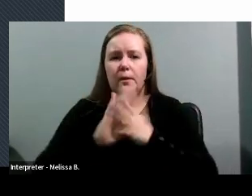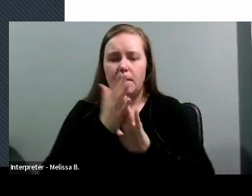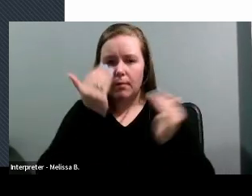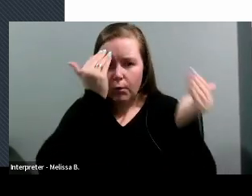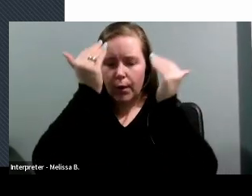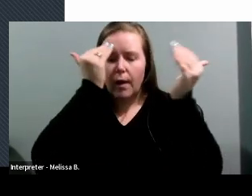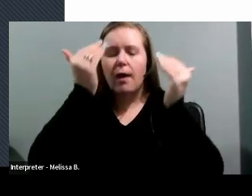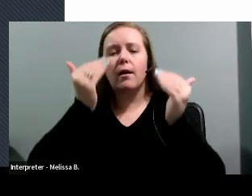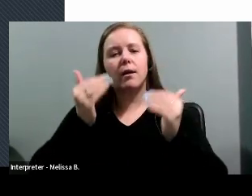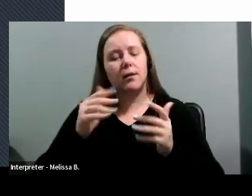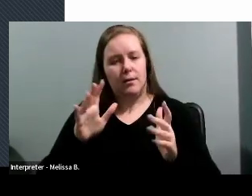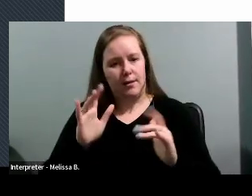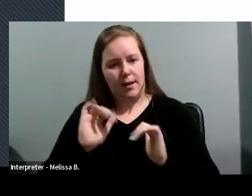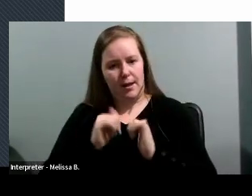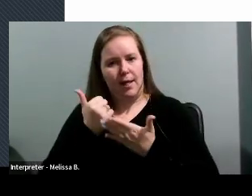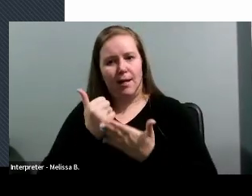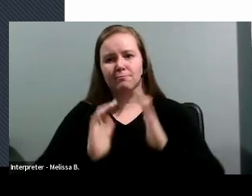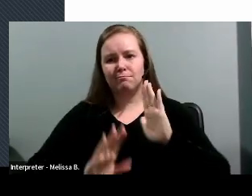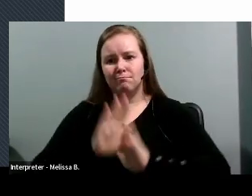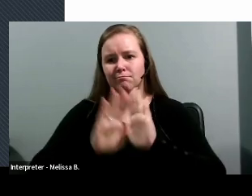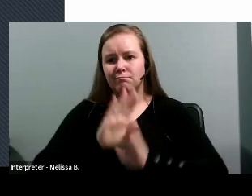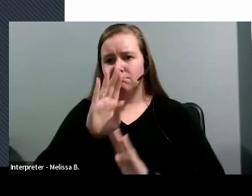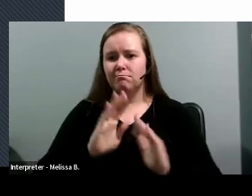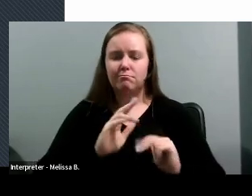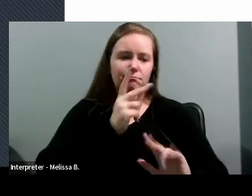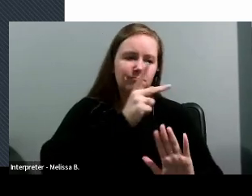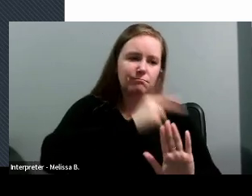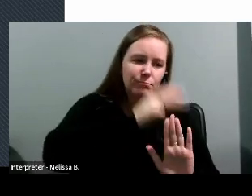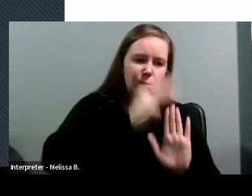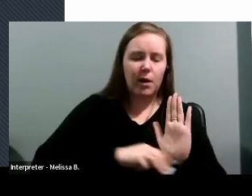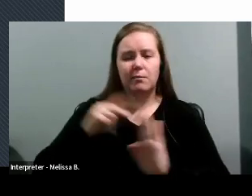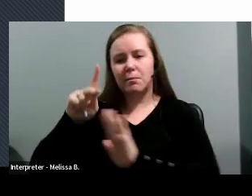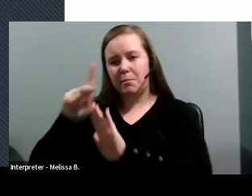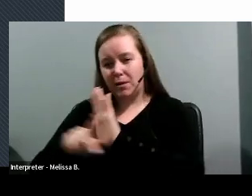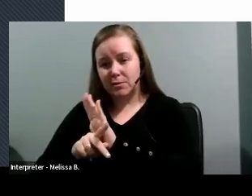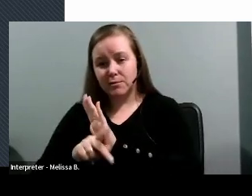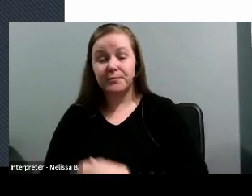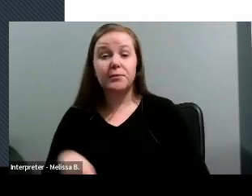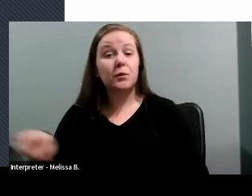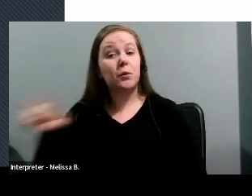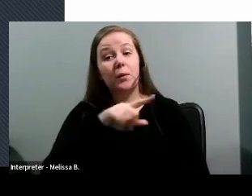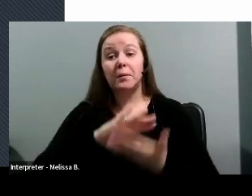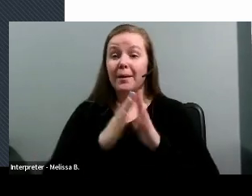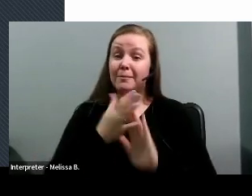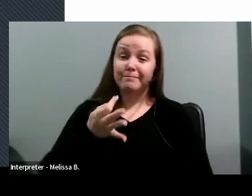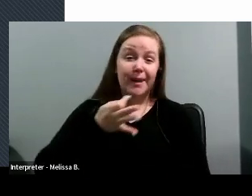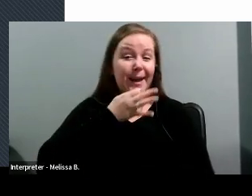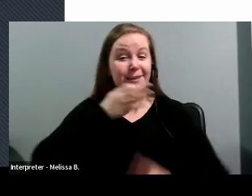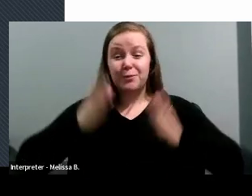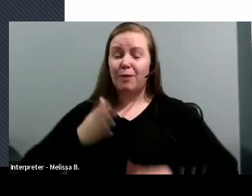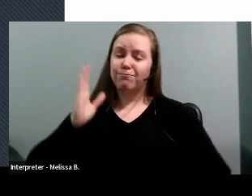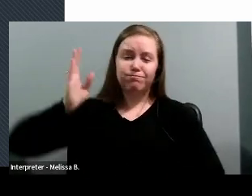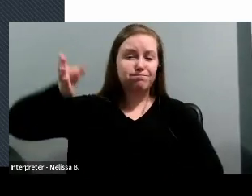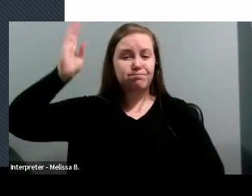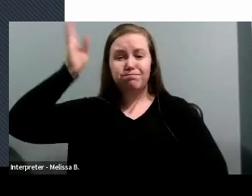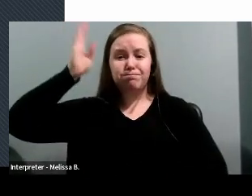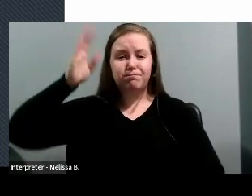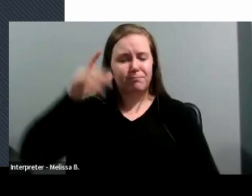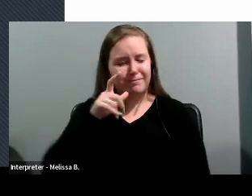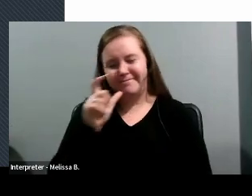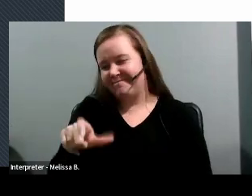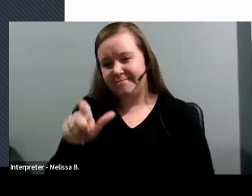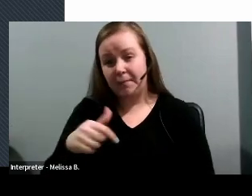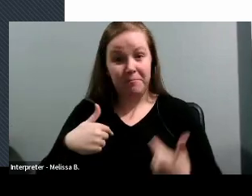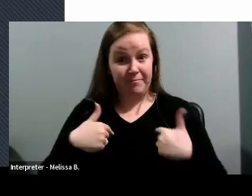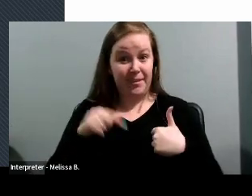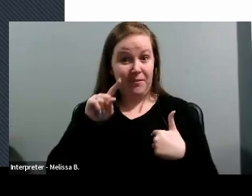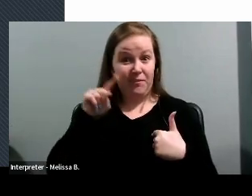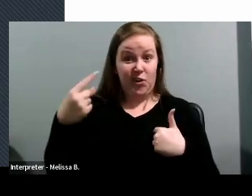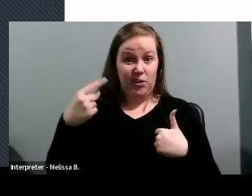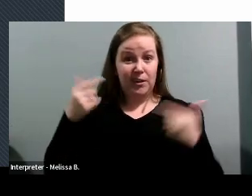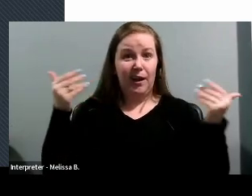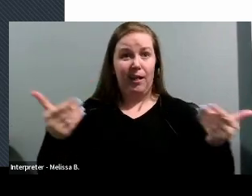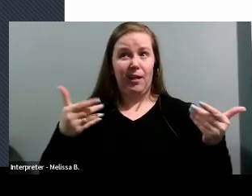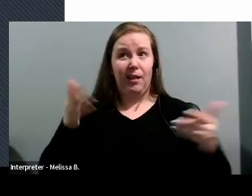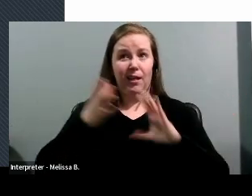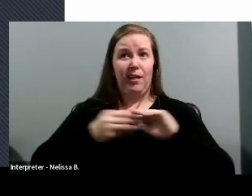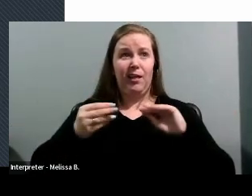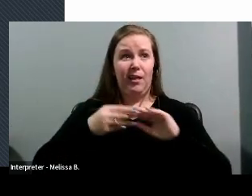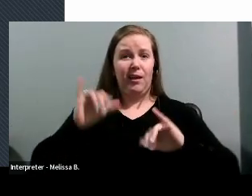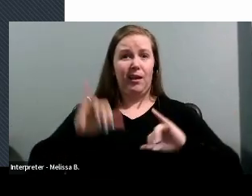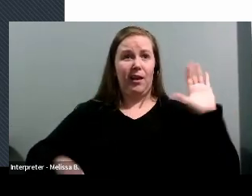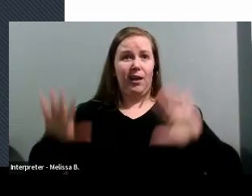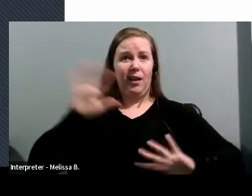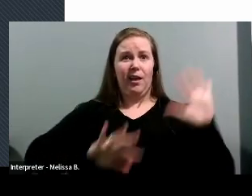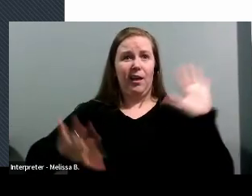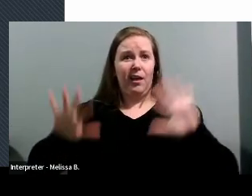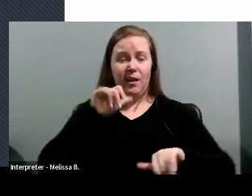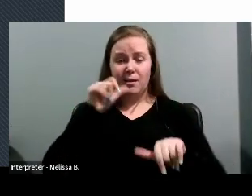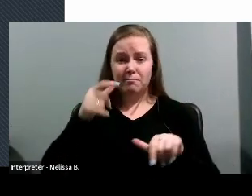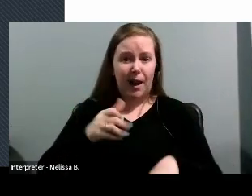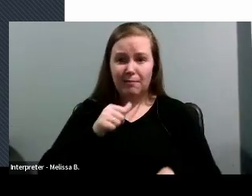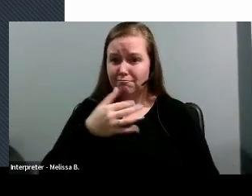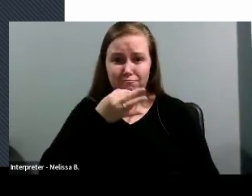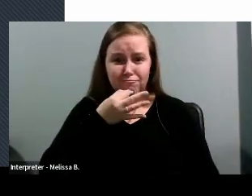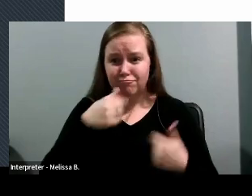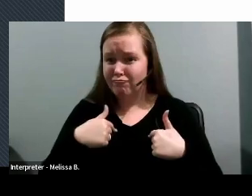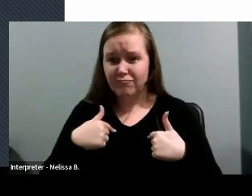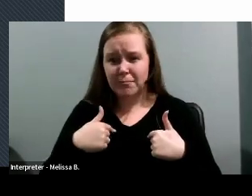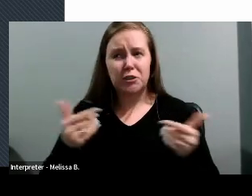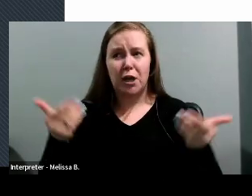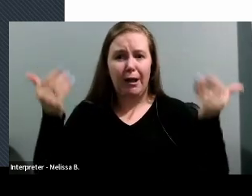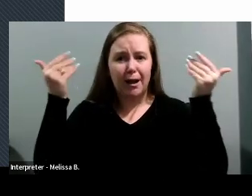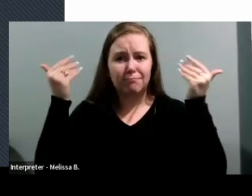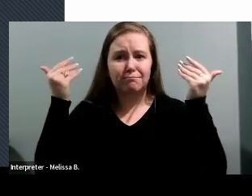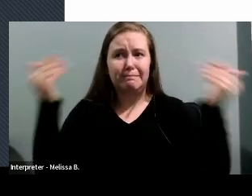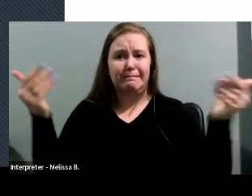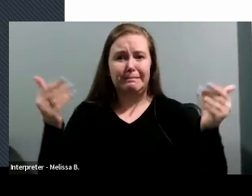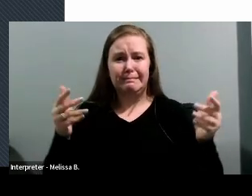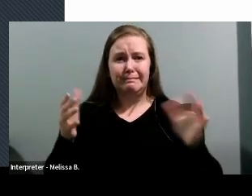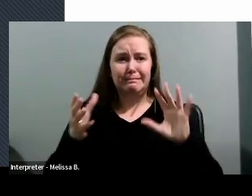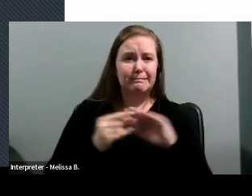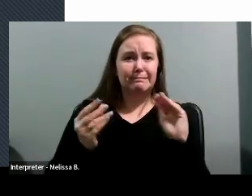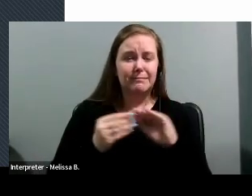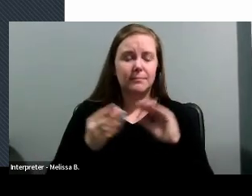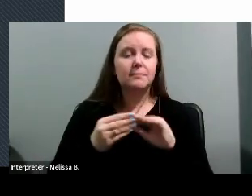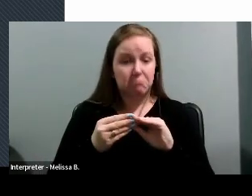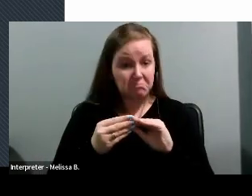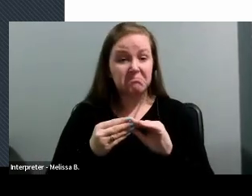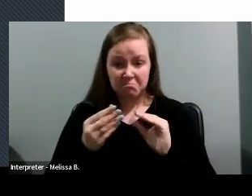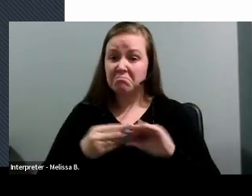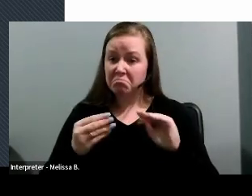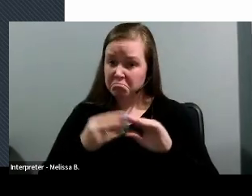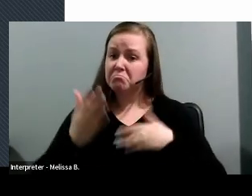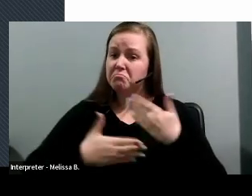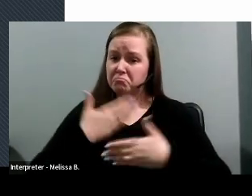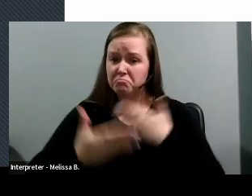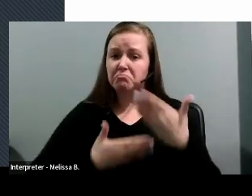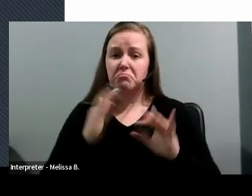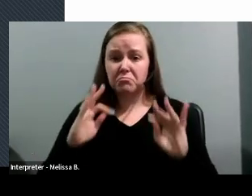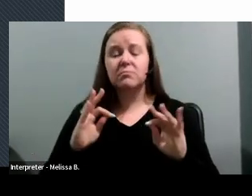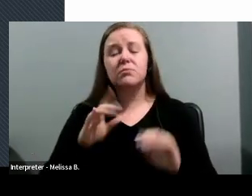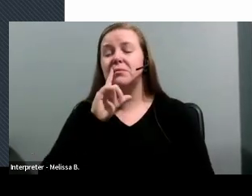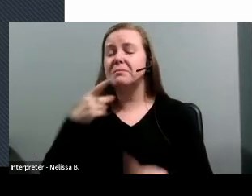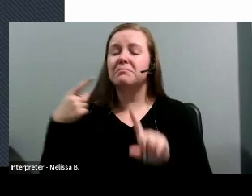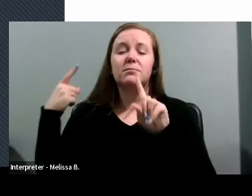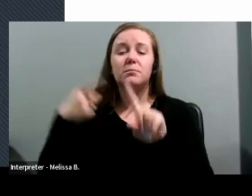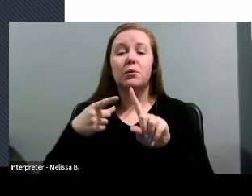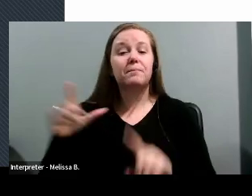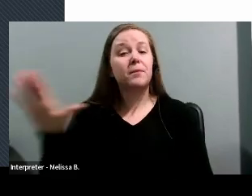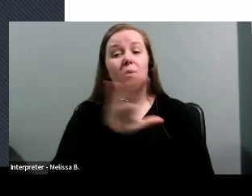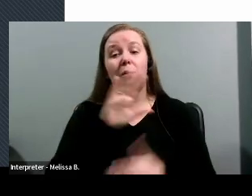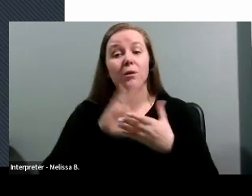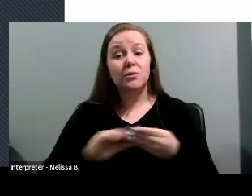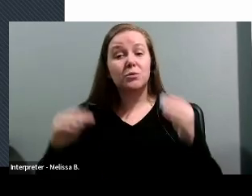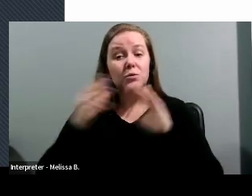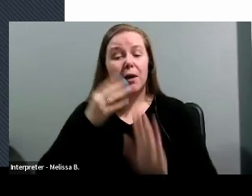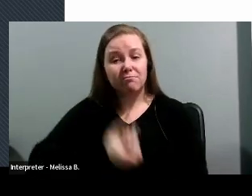Shannon Spencer (she/her): You don't need to be an expert to do a deputation, and trust me, when I did my first deputation, was not an expert at all, and I kind of just did it on a whim. So, I think one key thing is that just sharing your story has a significant impact.